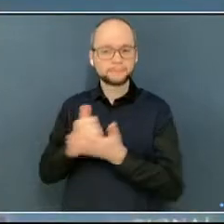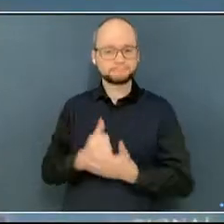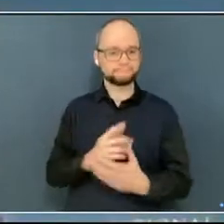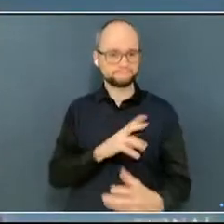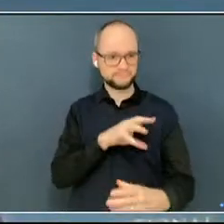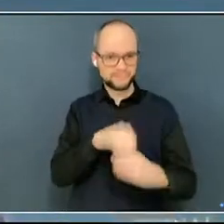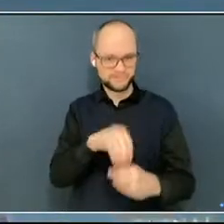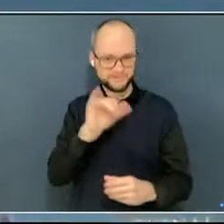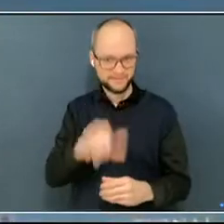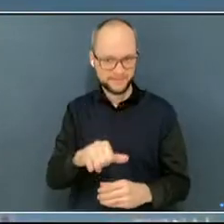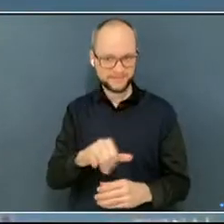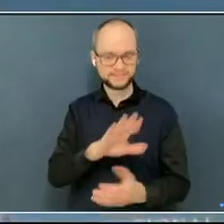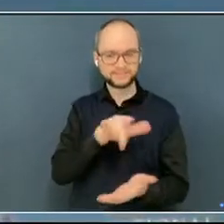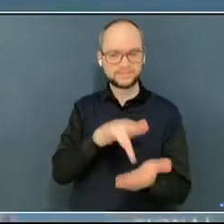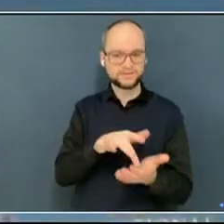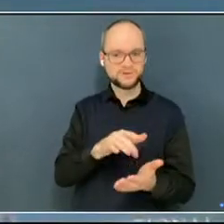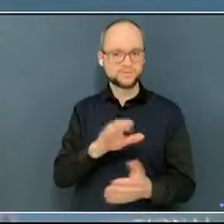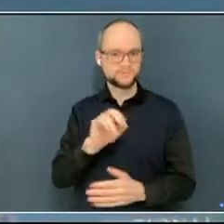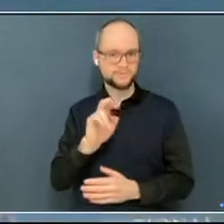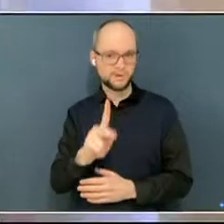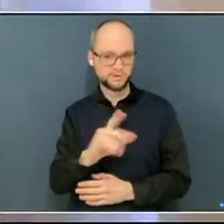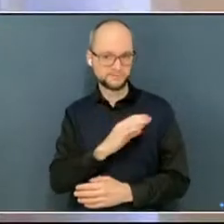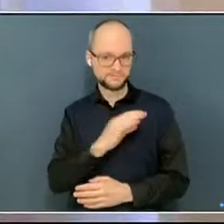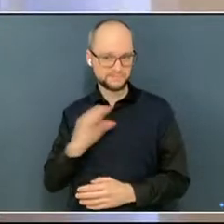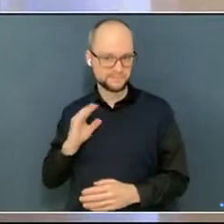That is really interesting. >> He was one of the gentleman